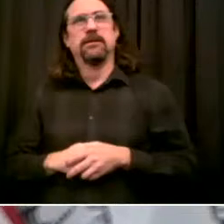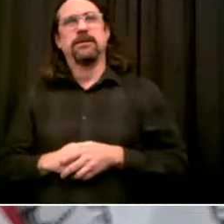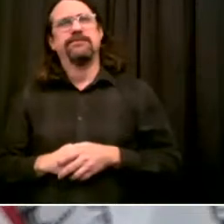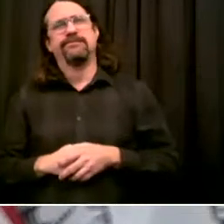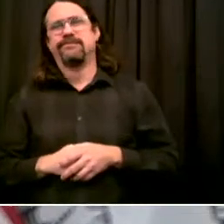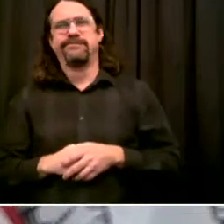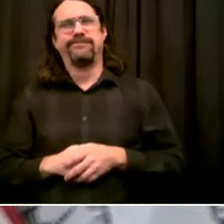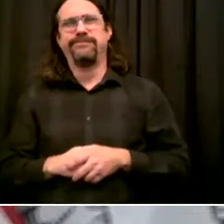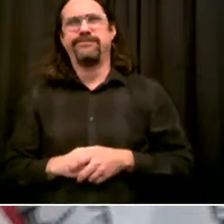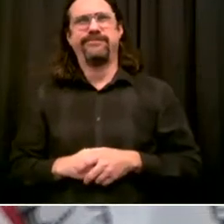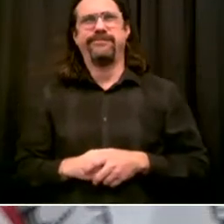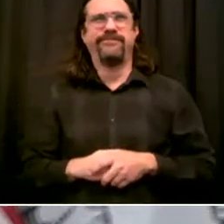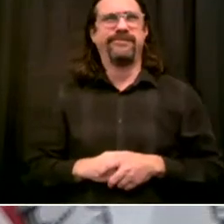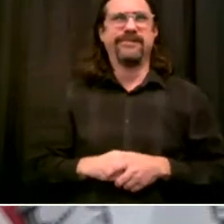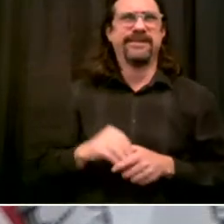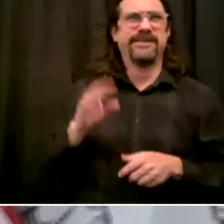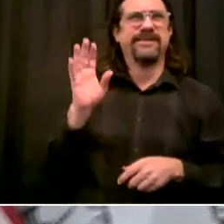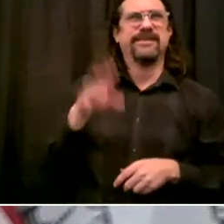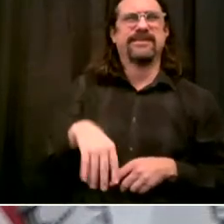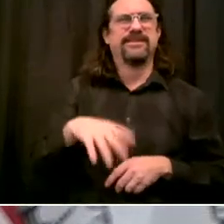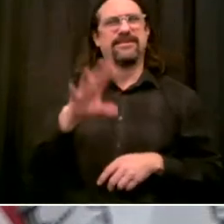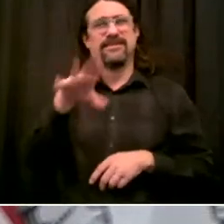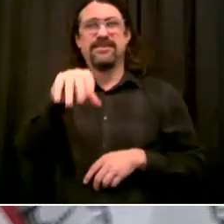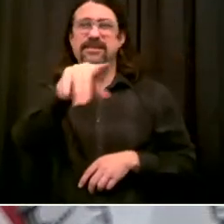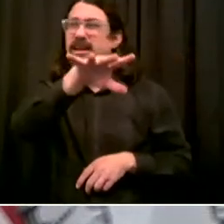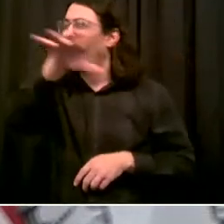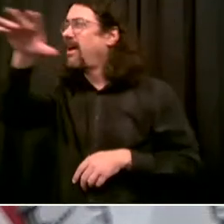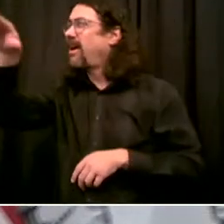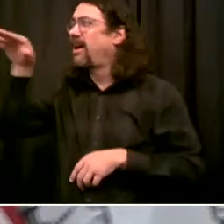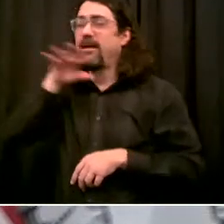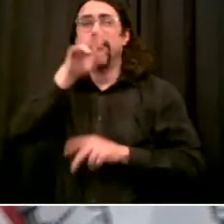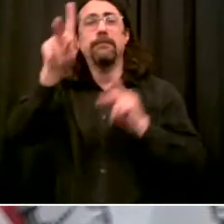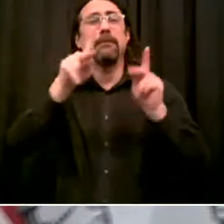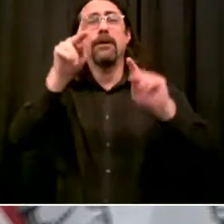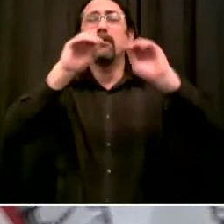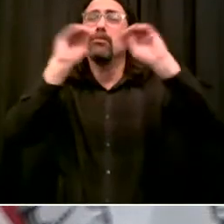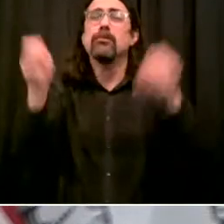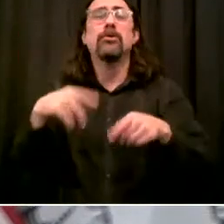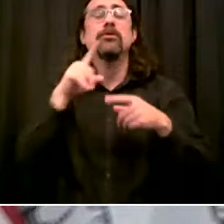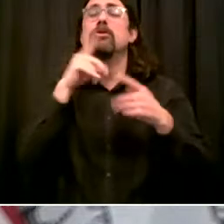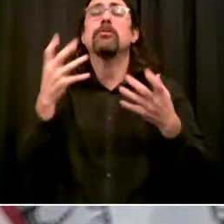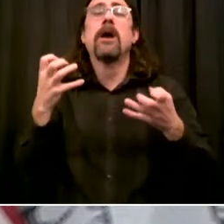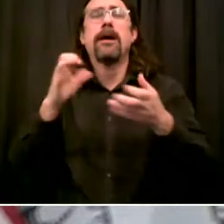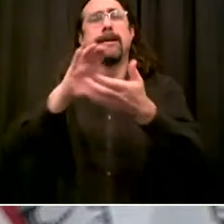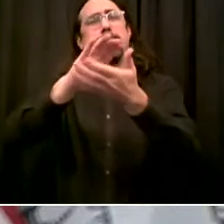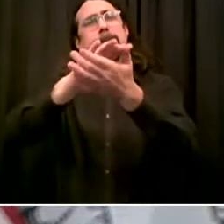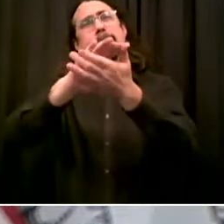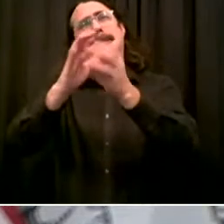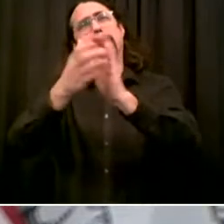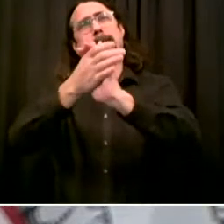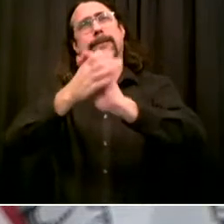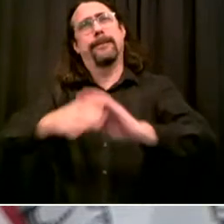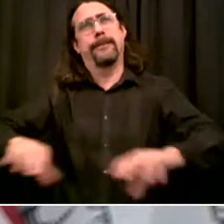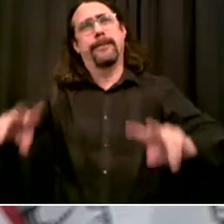RAISING CONCERN. I THINK WE CAN SAY THAT THE VAST MAJORITY OF PEOPLE SIMPLY WANT TO SEE THE